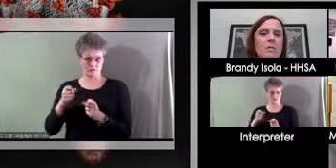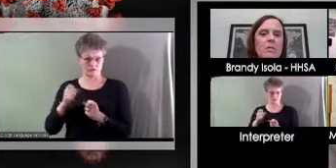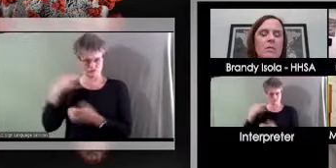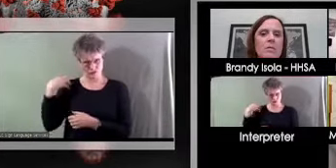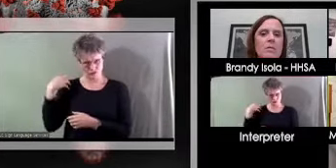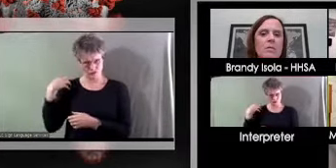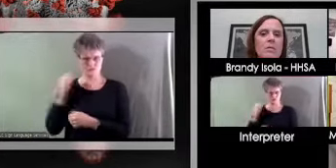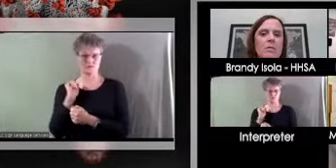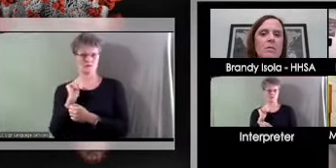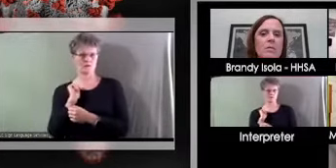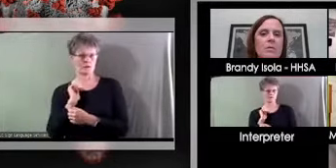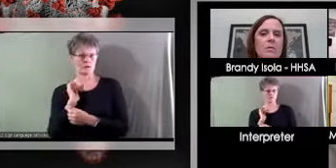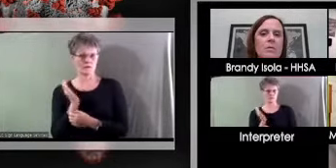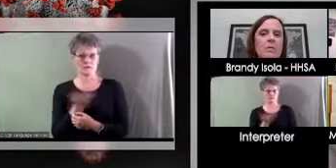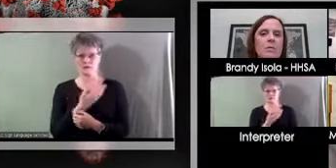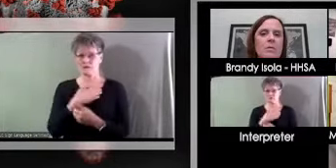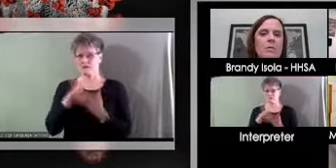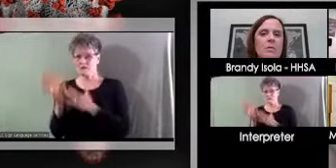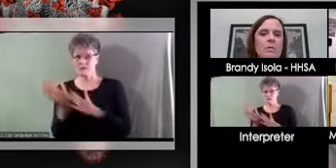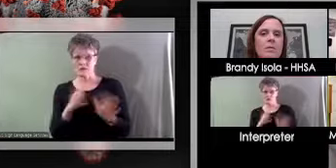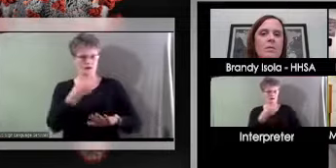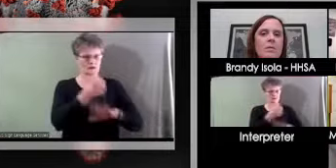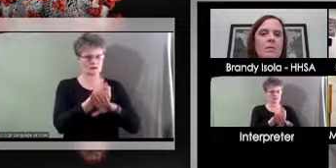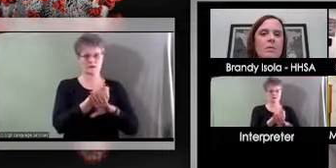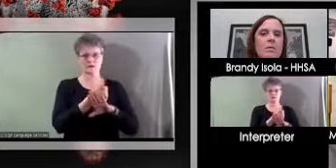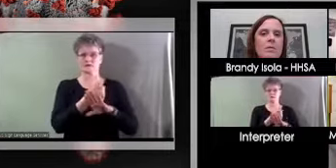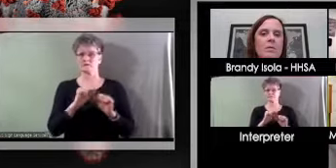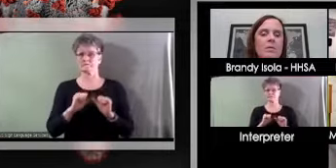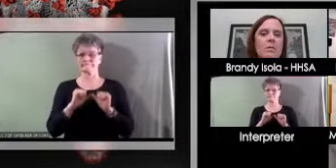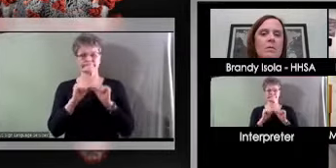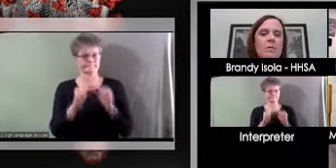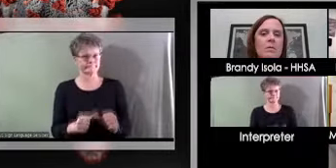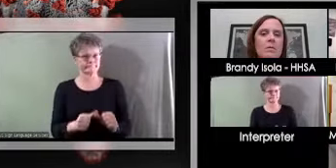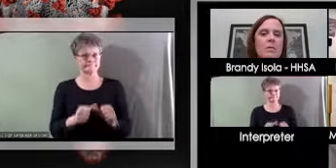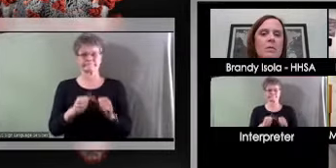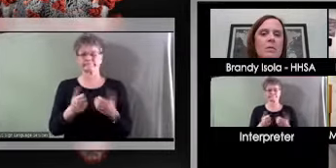right now just continuing to screen any potential patients and testing